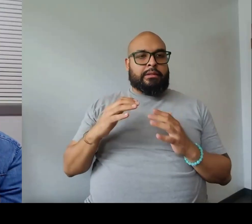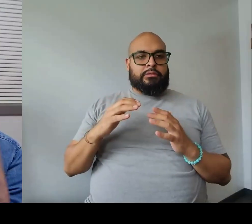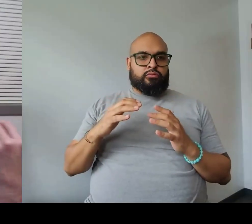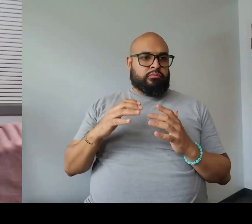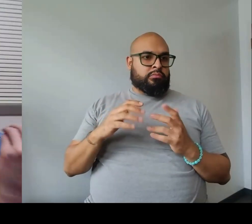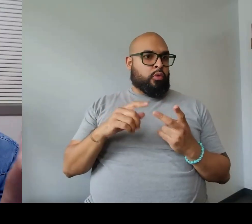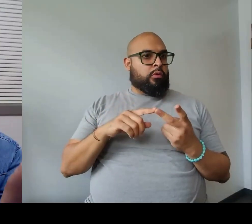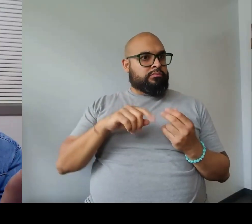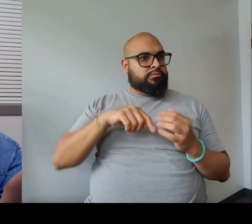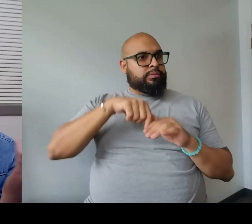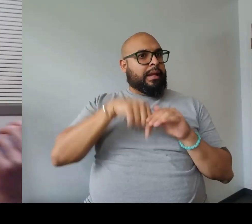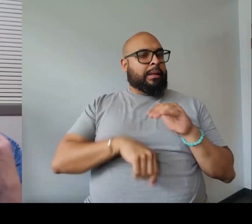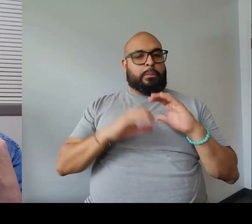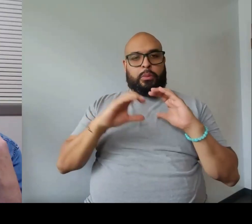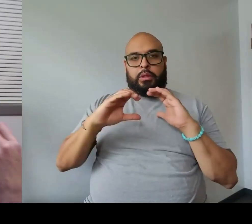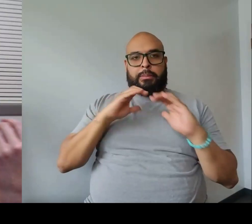They might be really complex communicators.